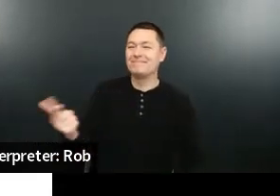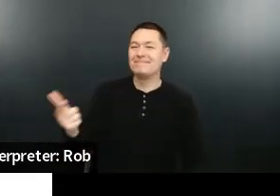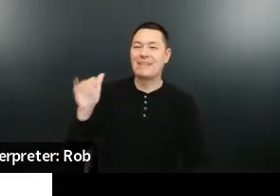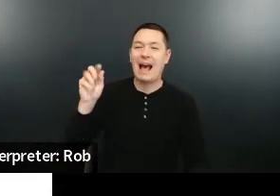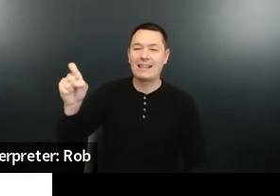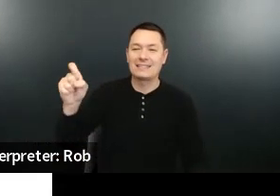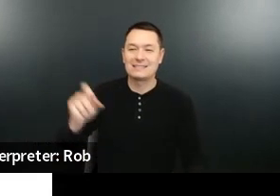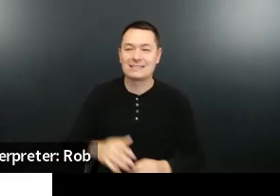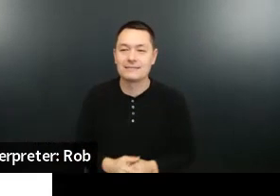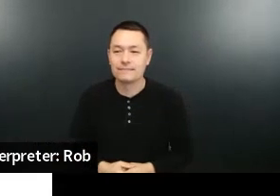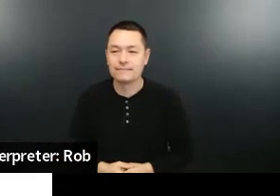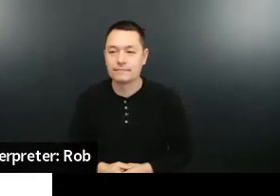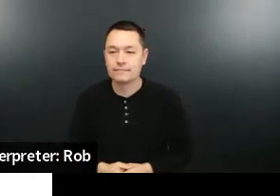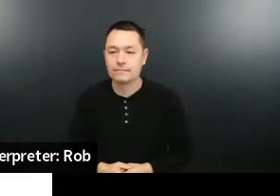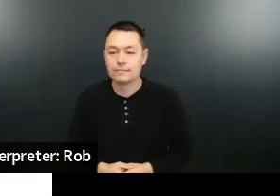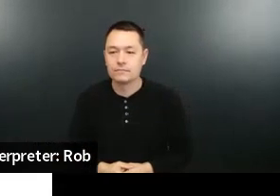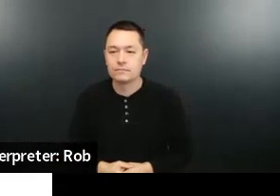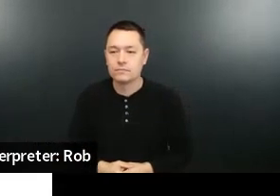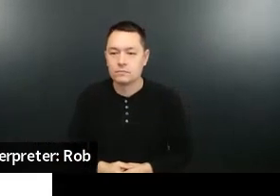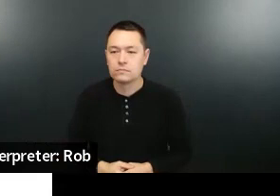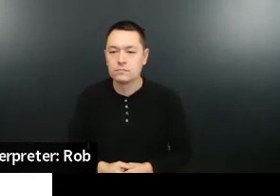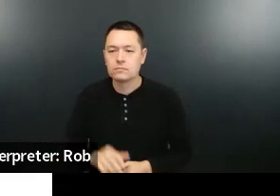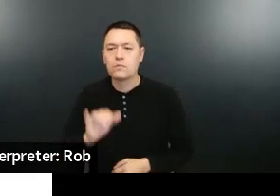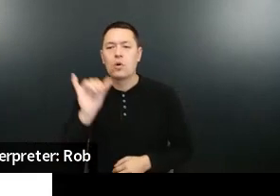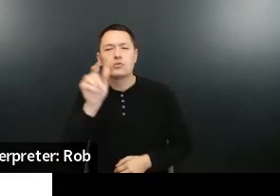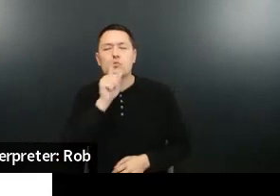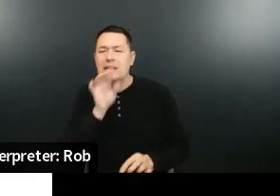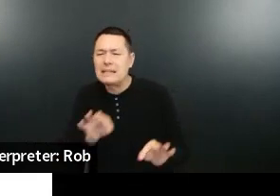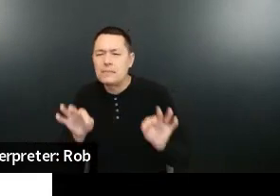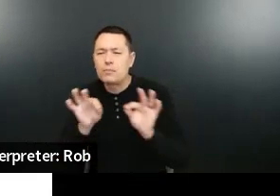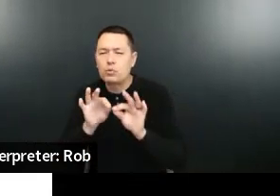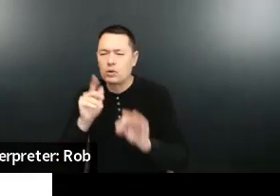Many other things that's really important is being able to align with our strategic goals.